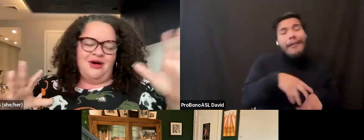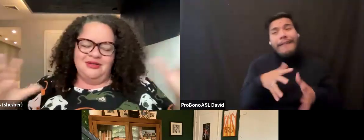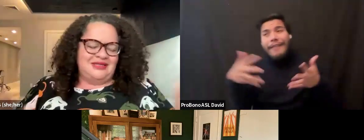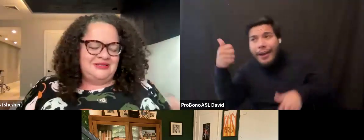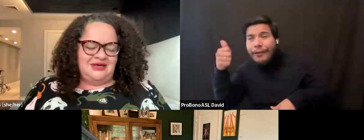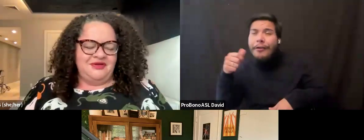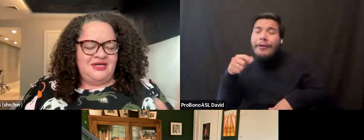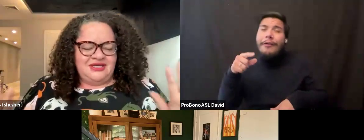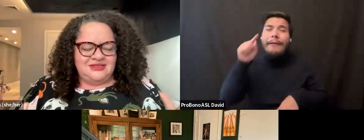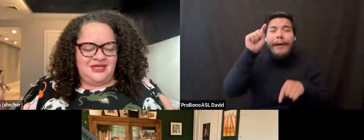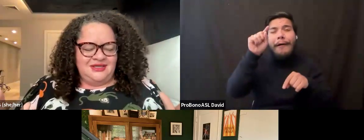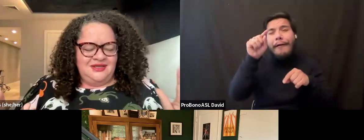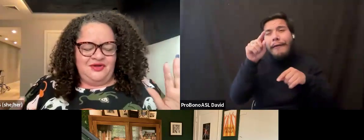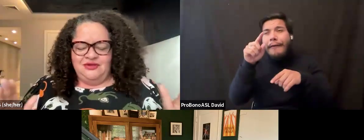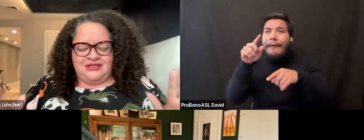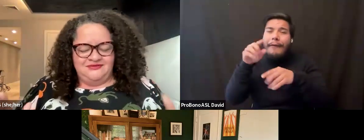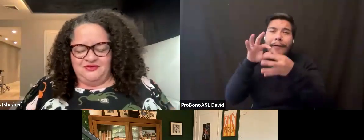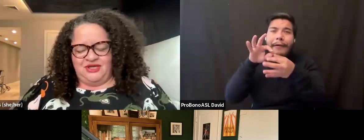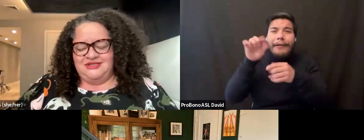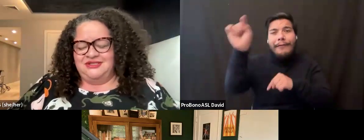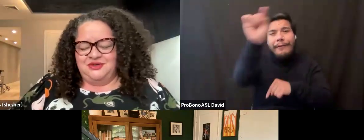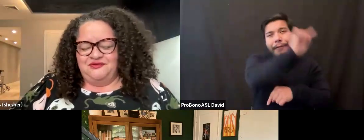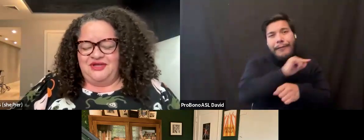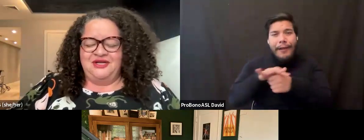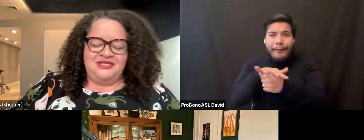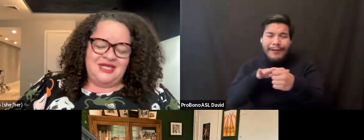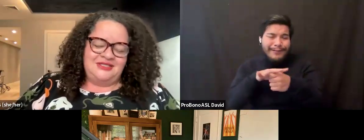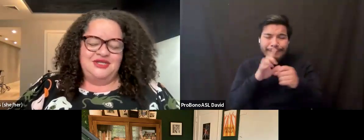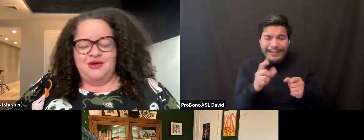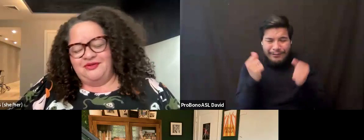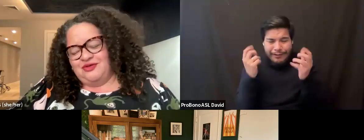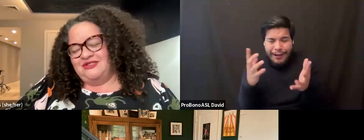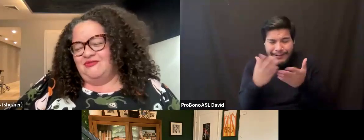All of that stuff is, there are lots of different ways to analyze that and talk about the trends of